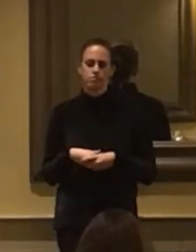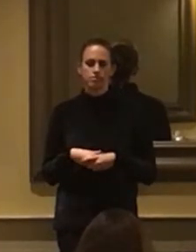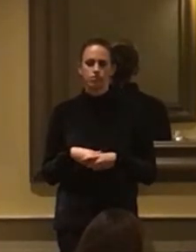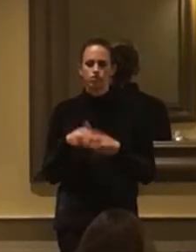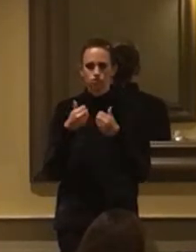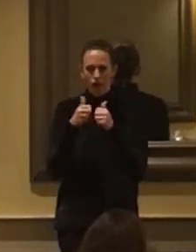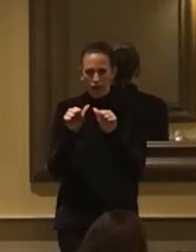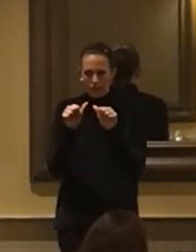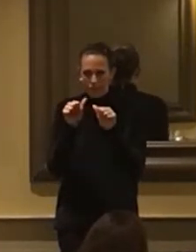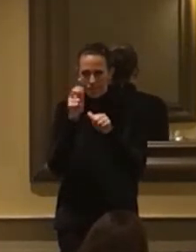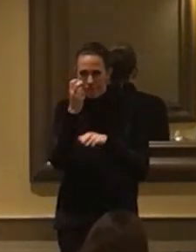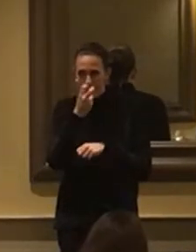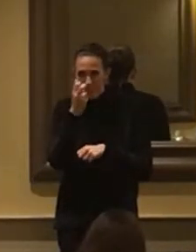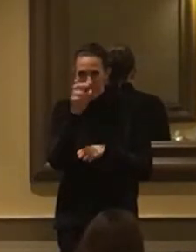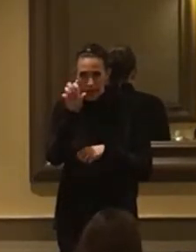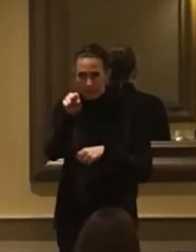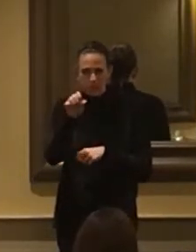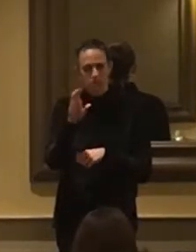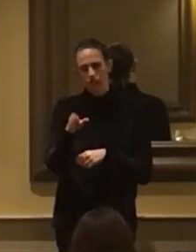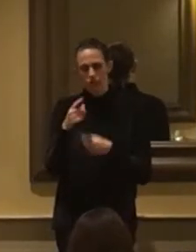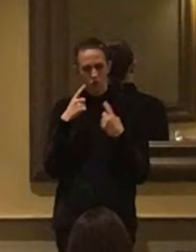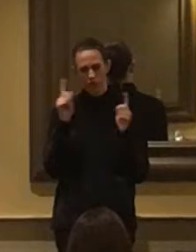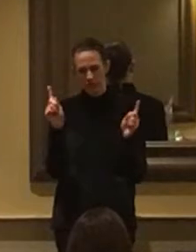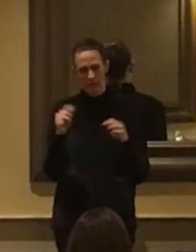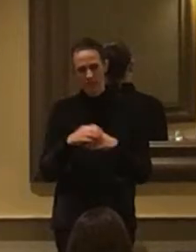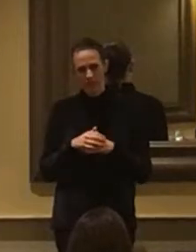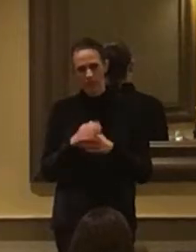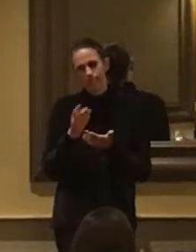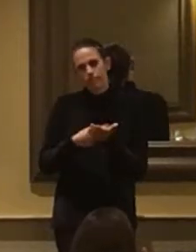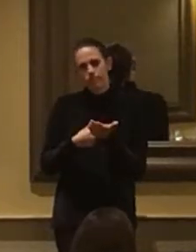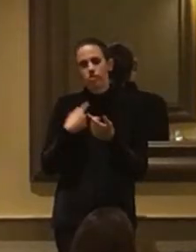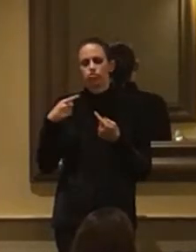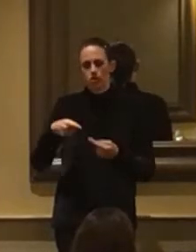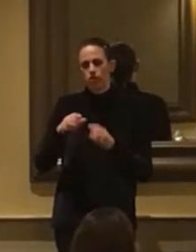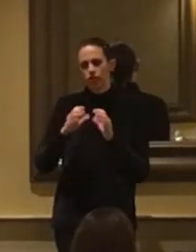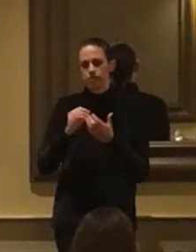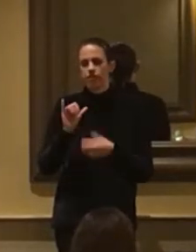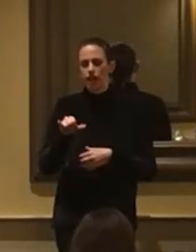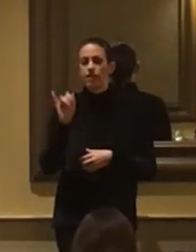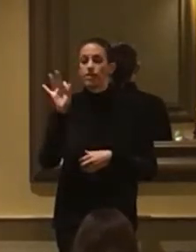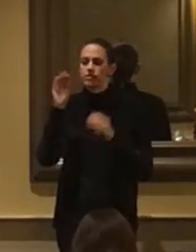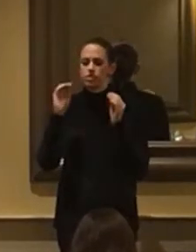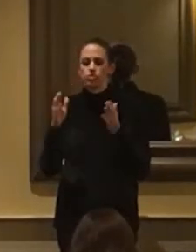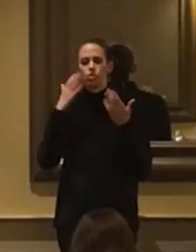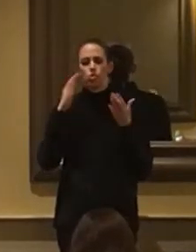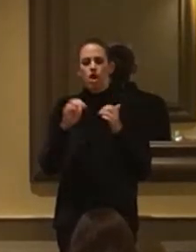In fact I'm struggling in those classes where my teachers do not know how to turn on closed captions.